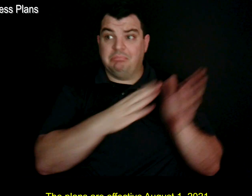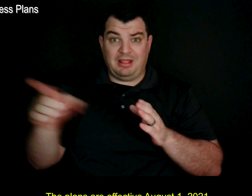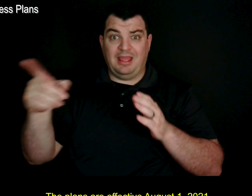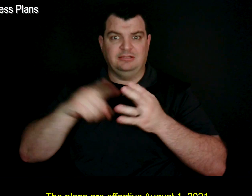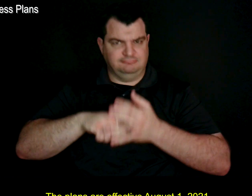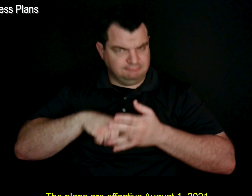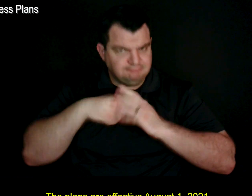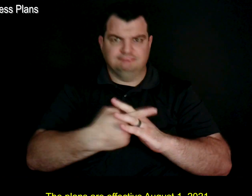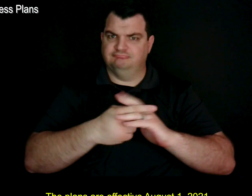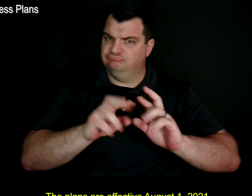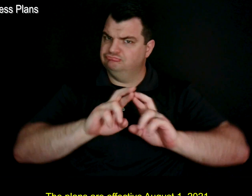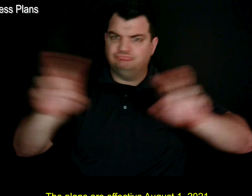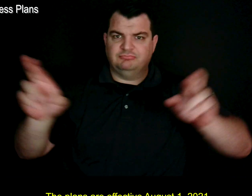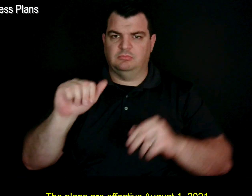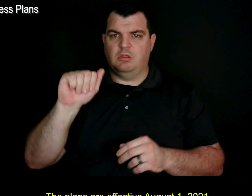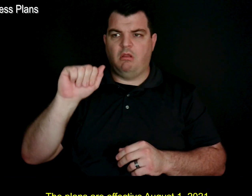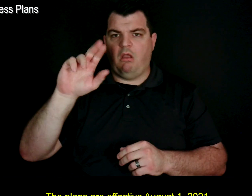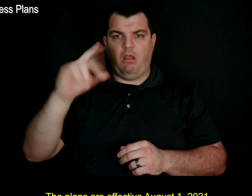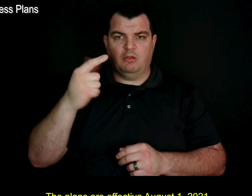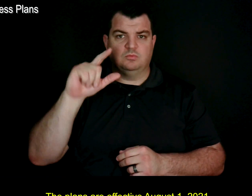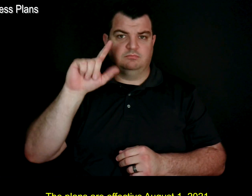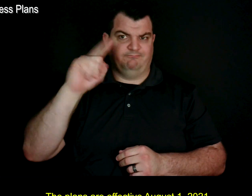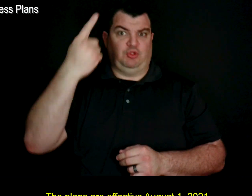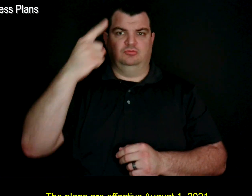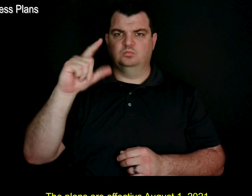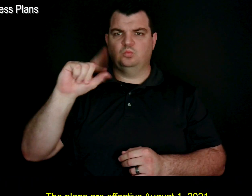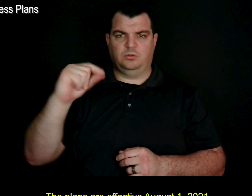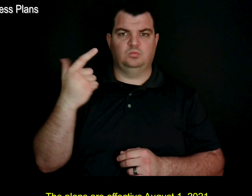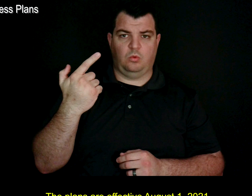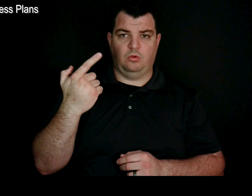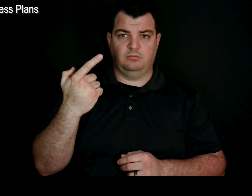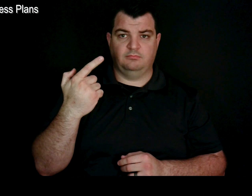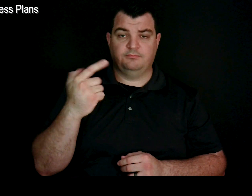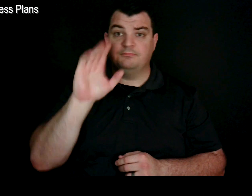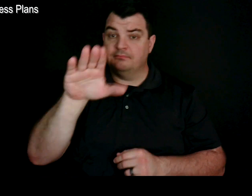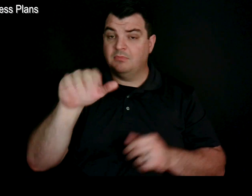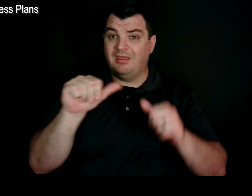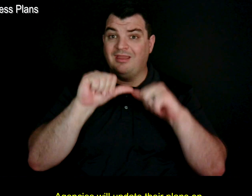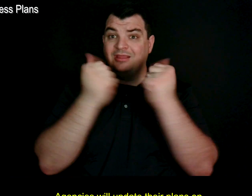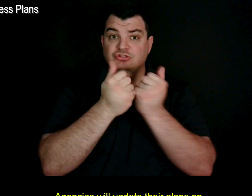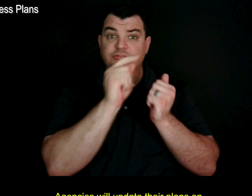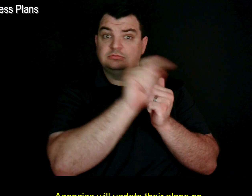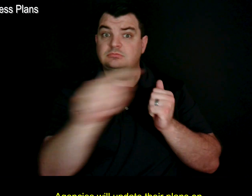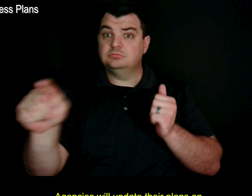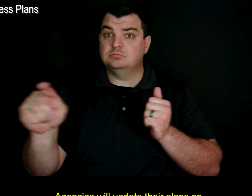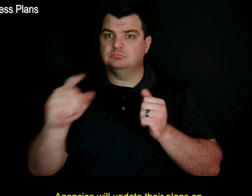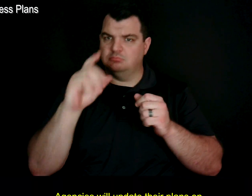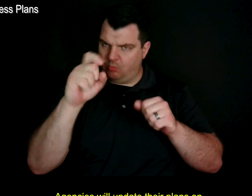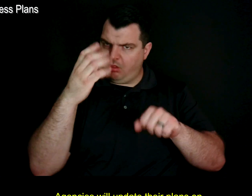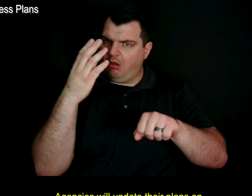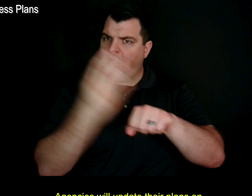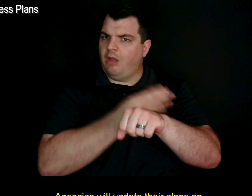The plans are effective August 1, 2021. Agencies will update their plans on